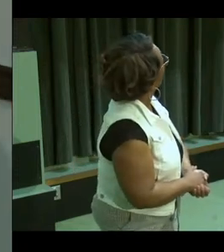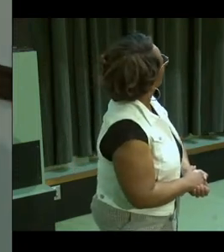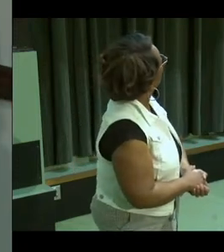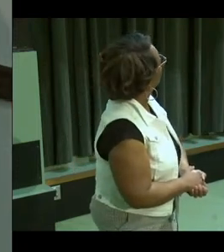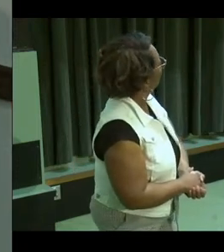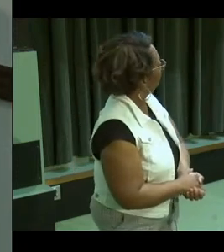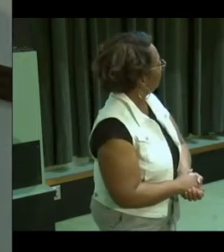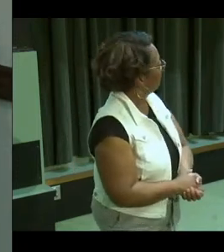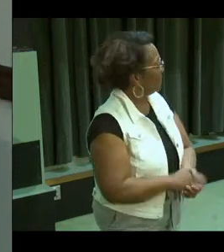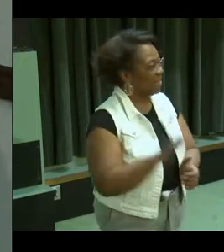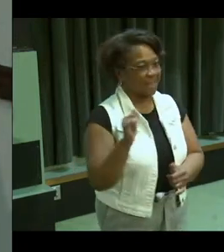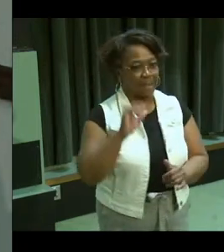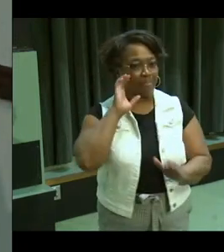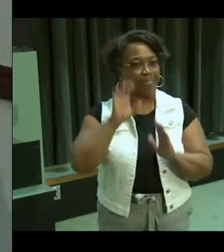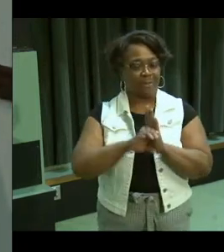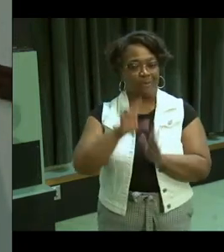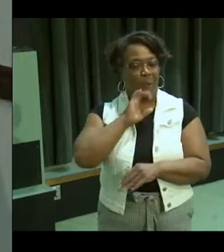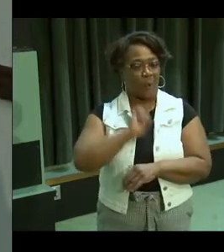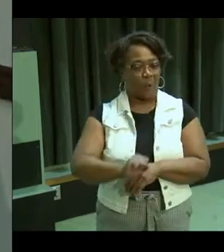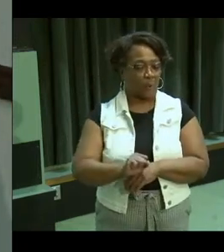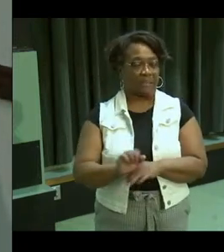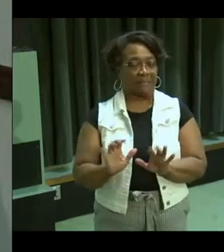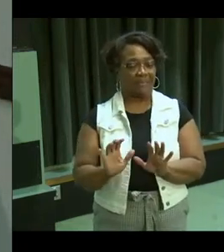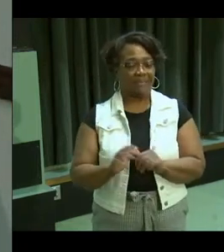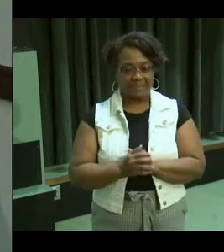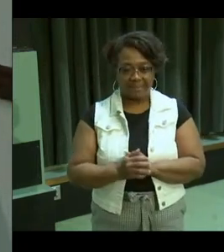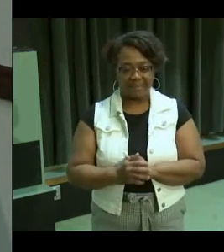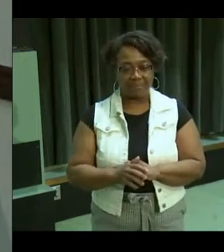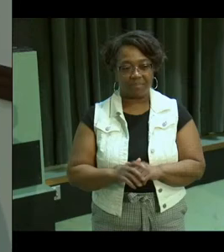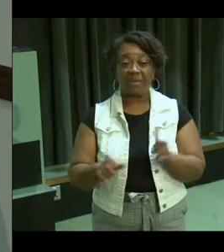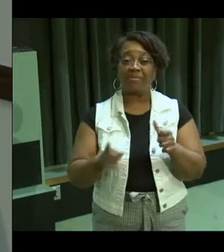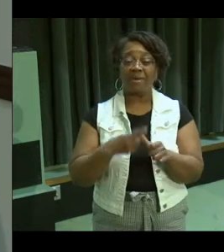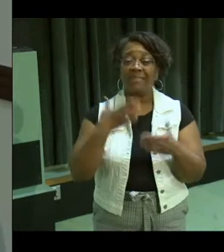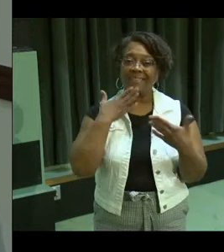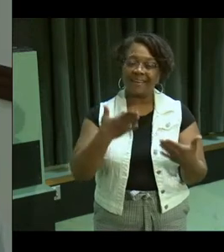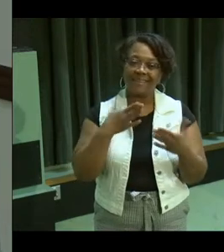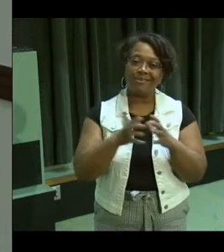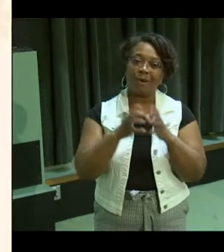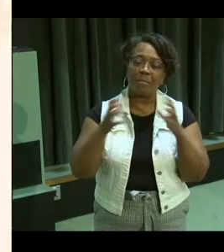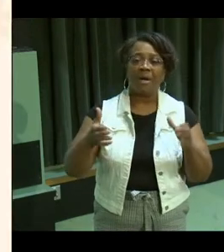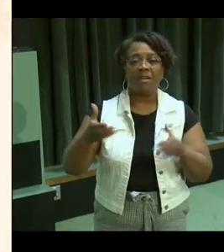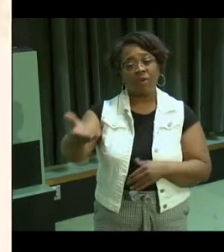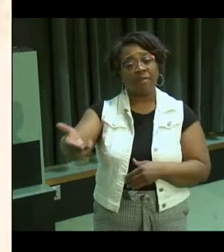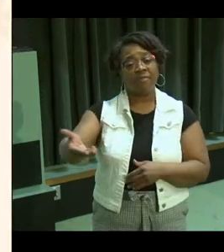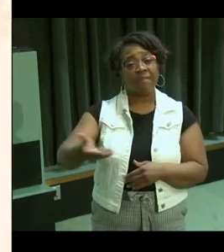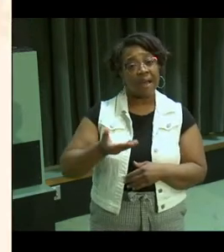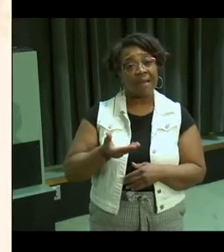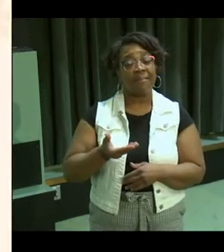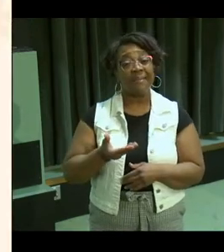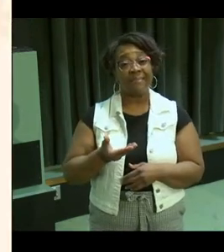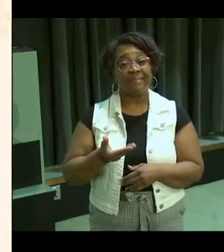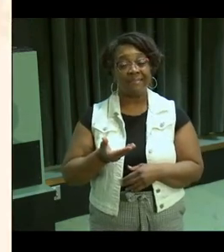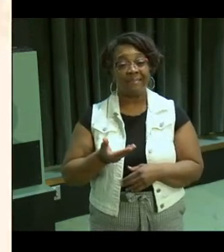we go. That's an old picture.